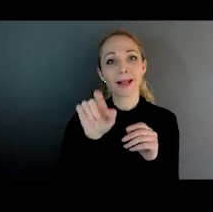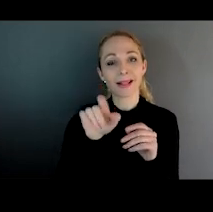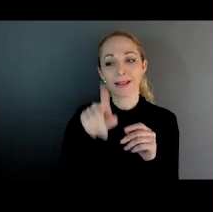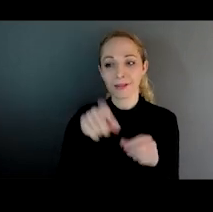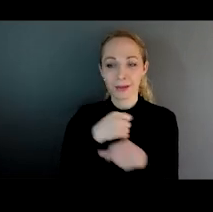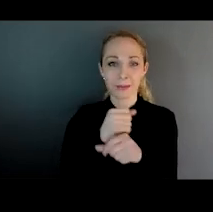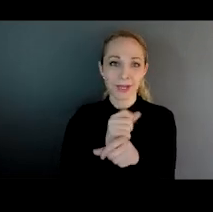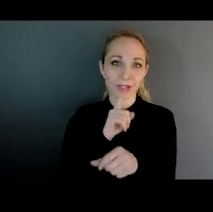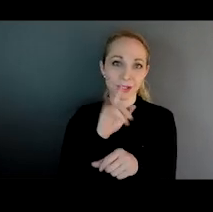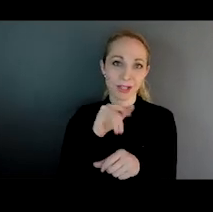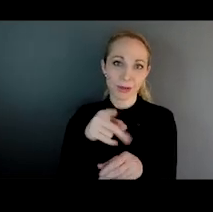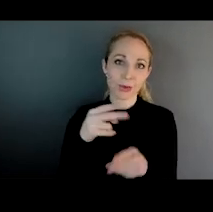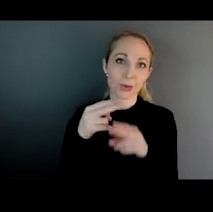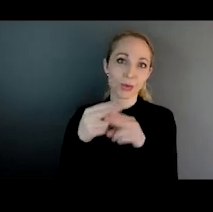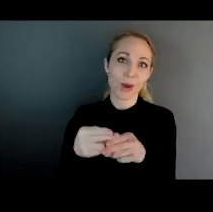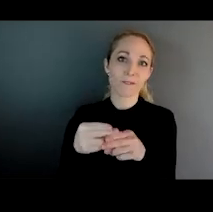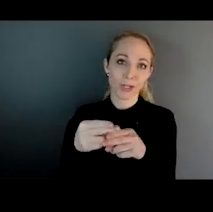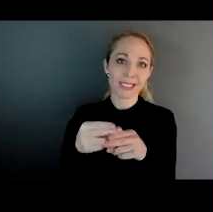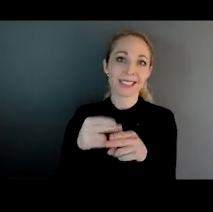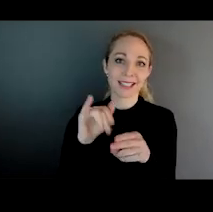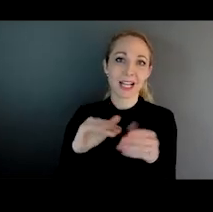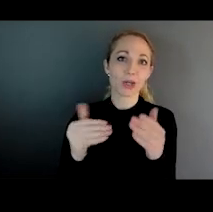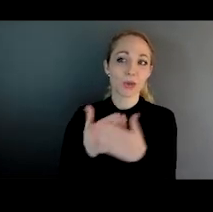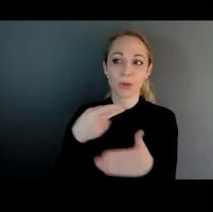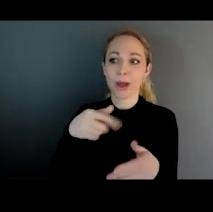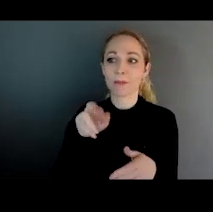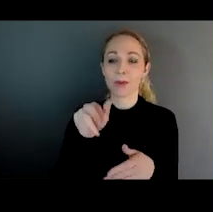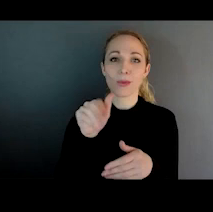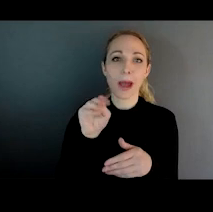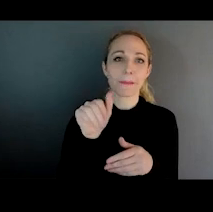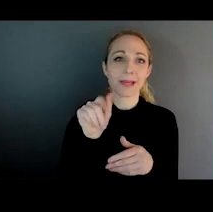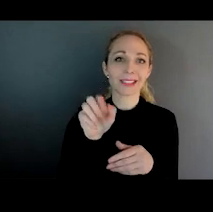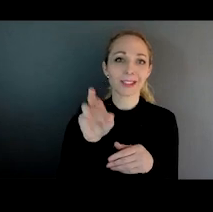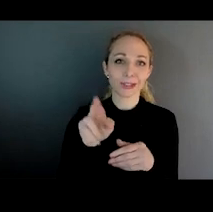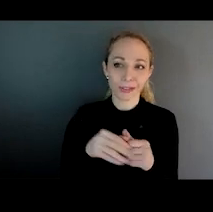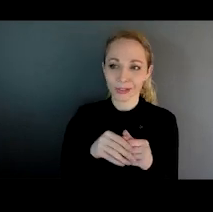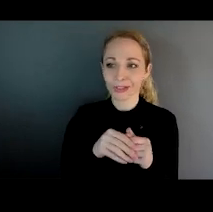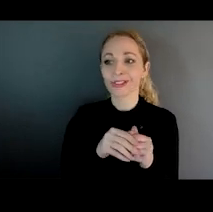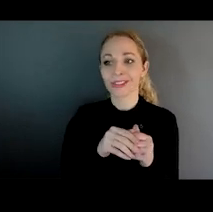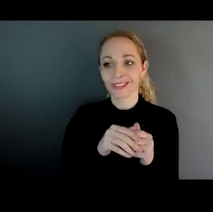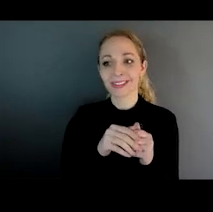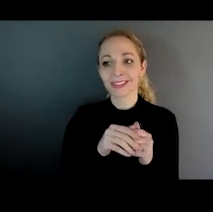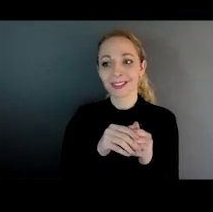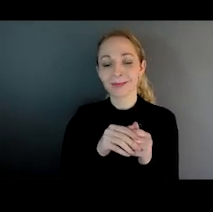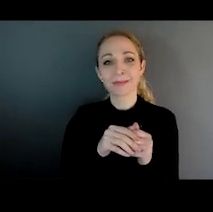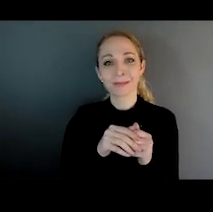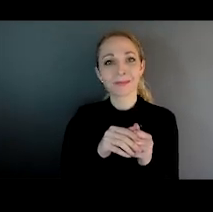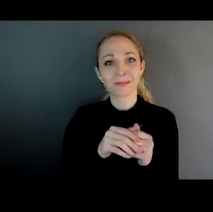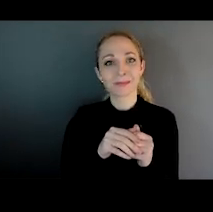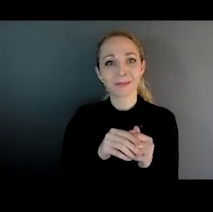GOING TO MAKE SURE THAT WE ARE REFERENCING THAT NEW PARAMETER. ALL RIGHT.